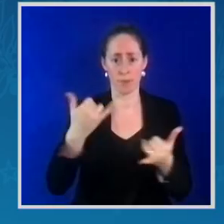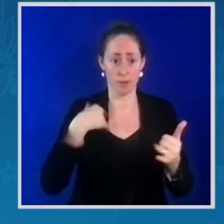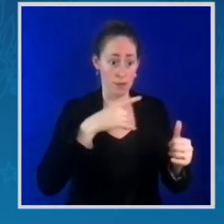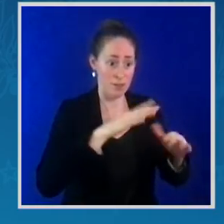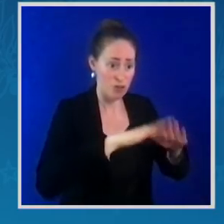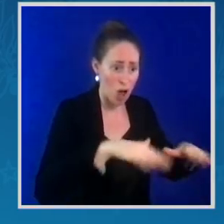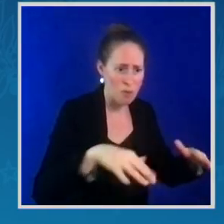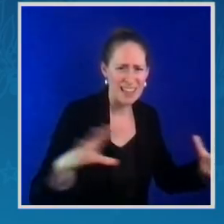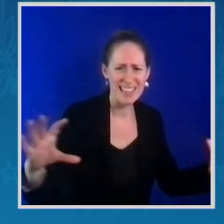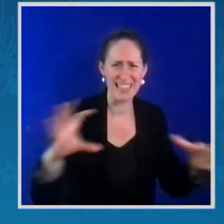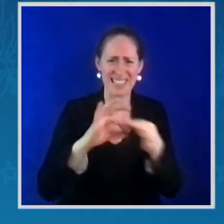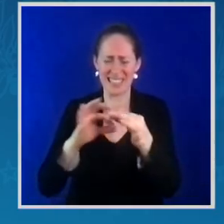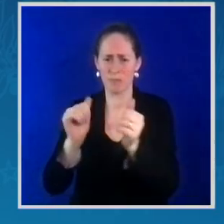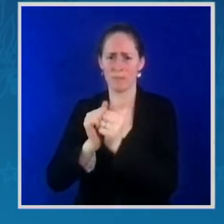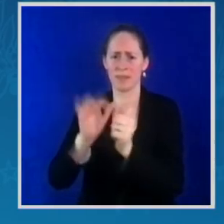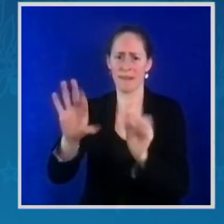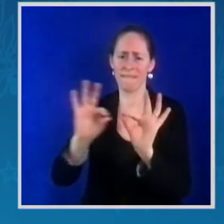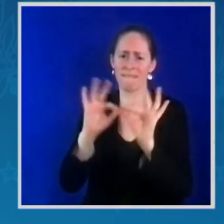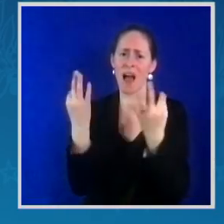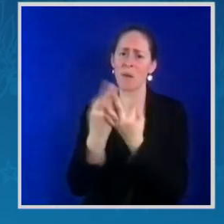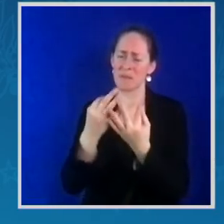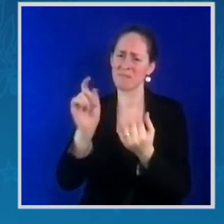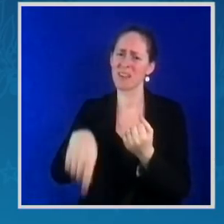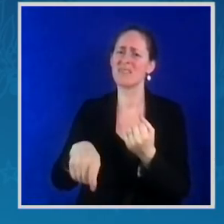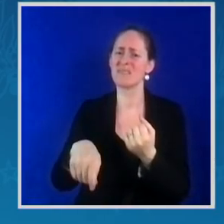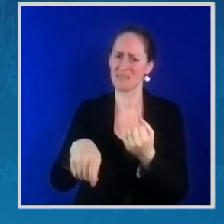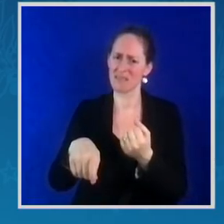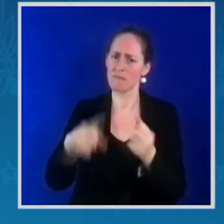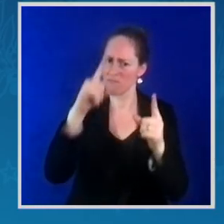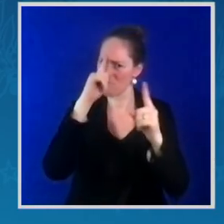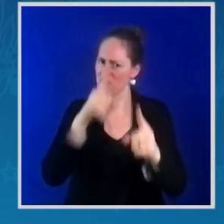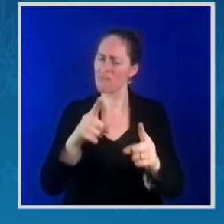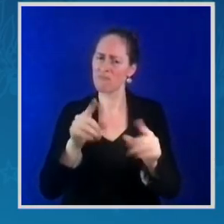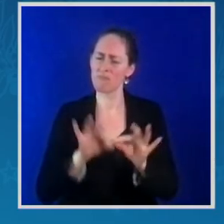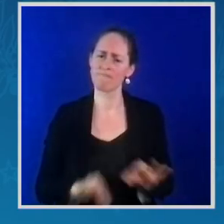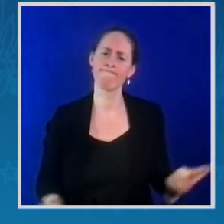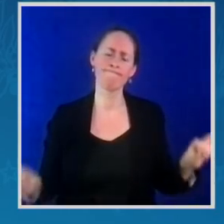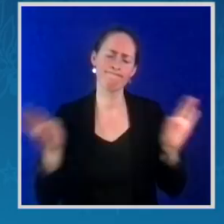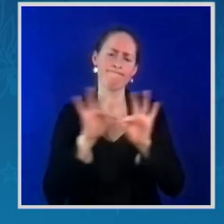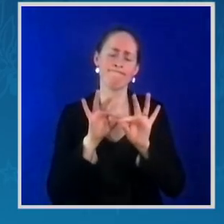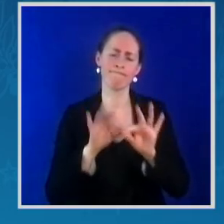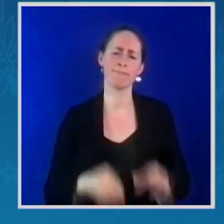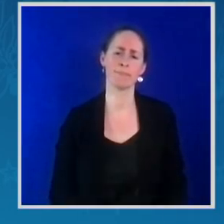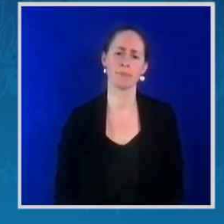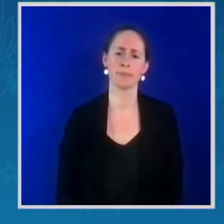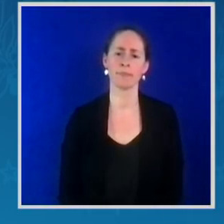and the way that policy was carried out when it was carried out,